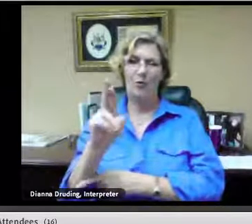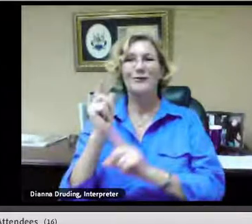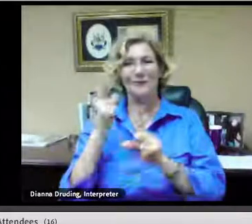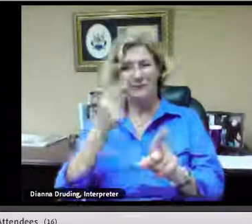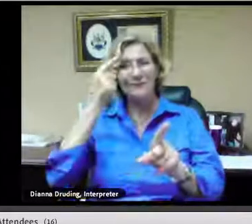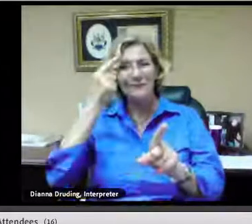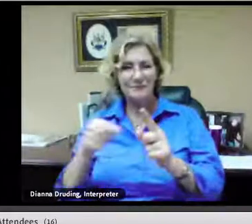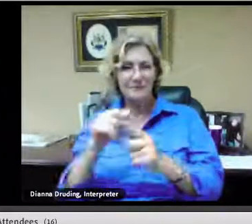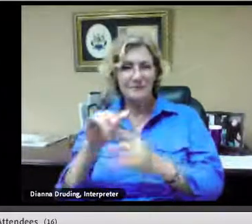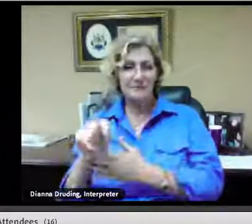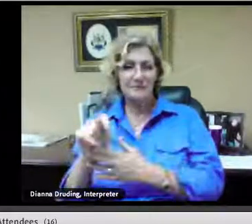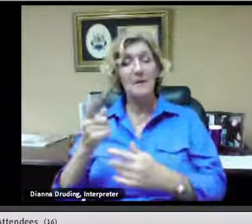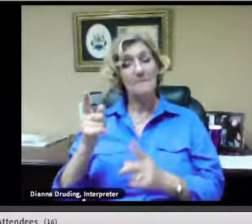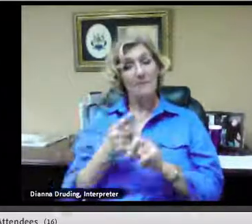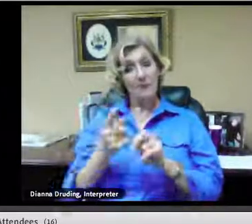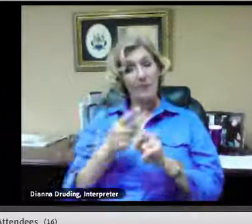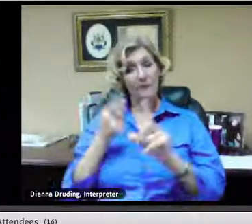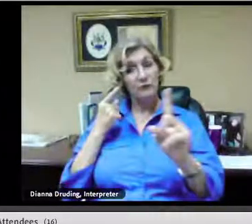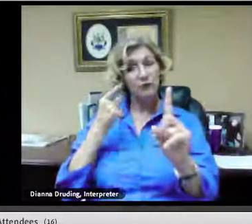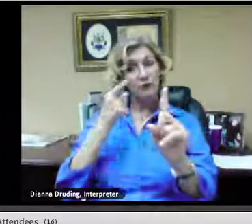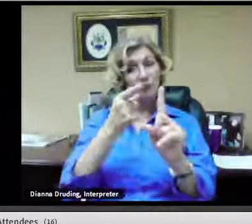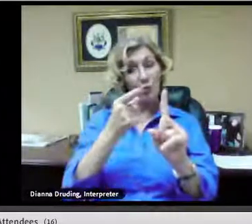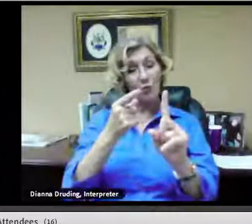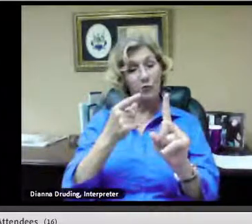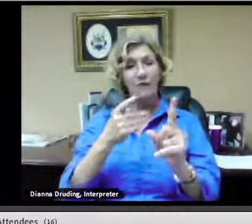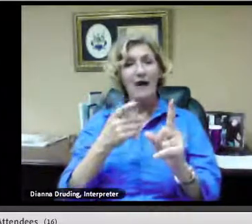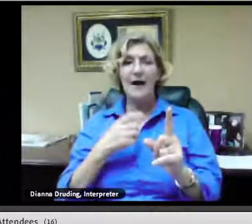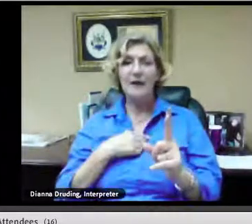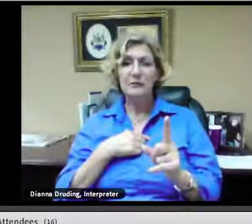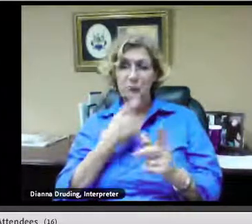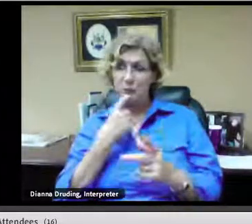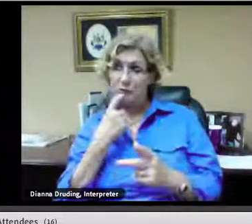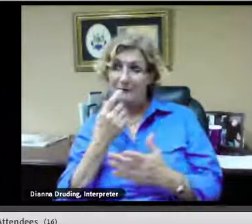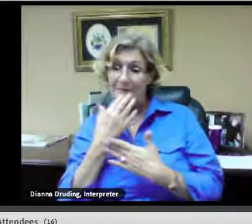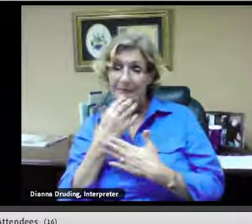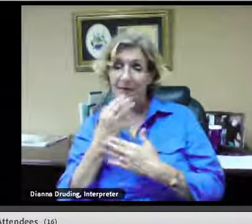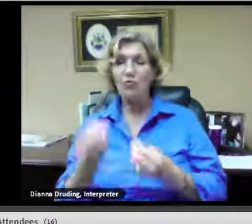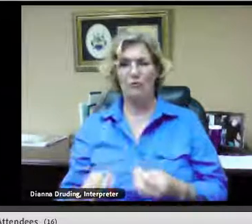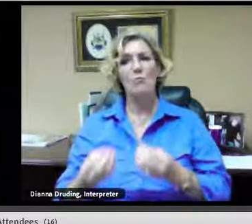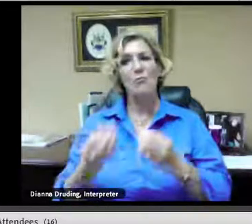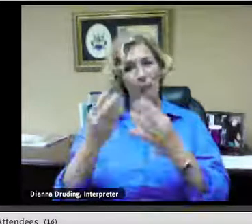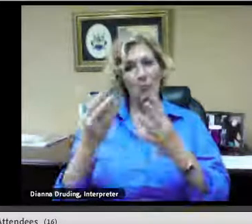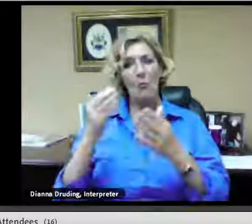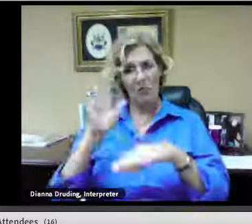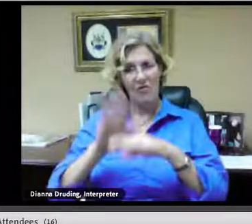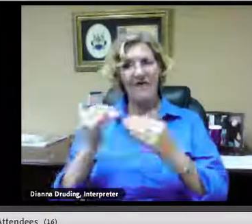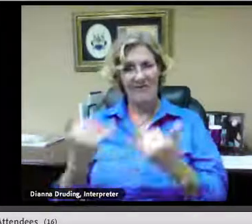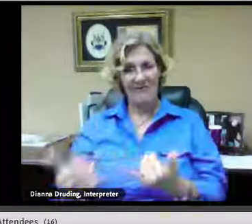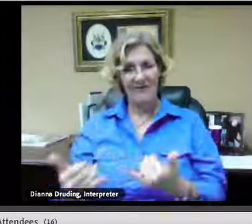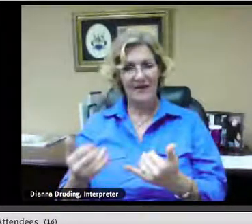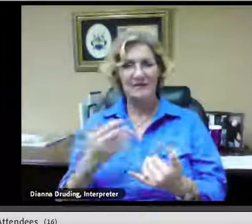to just briefly let you know there are more webinars than this. They're on SWFLN's website.